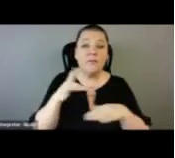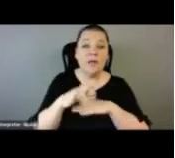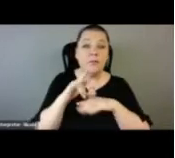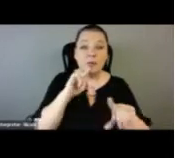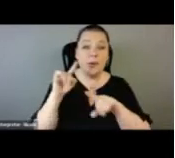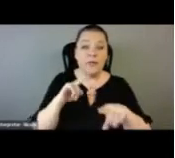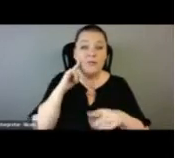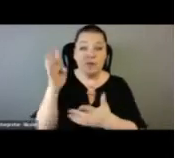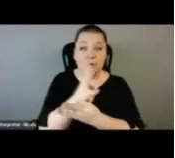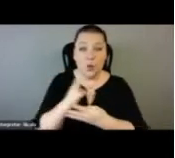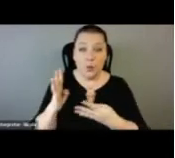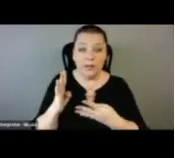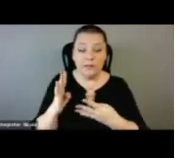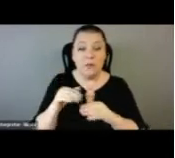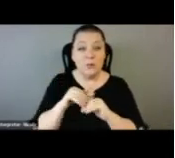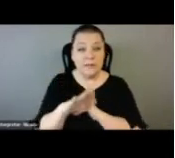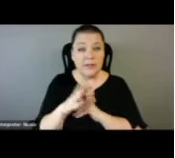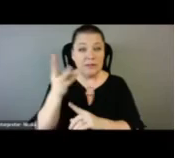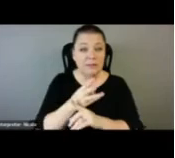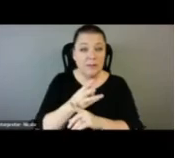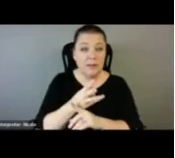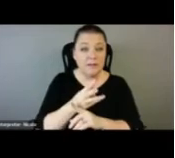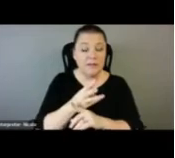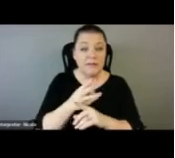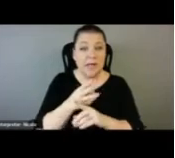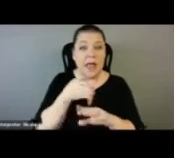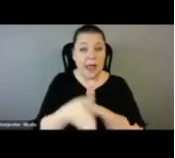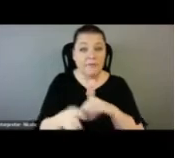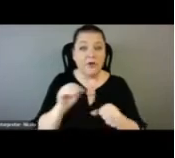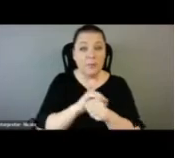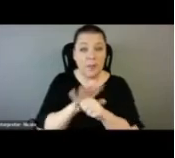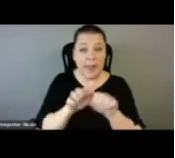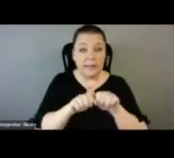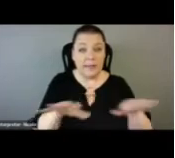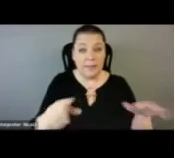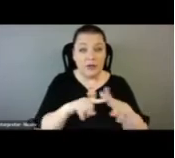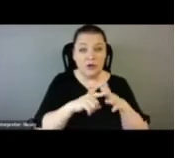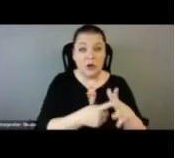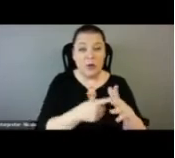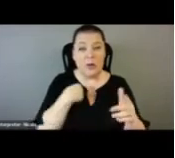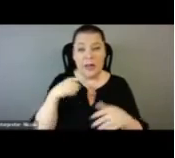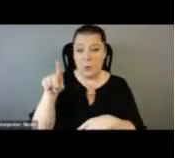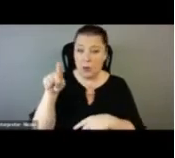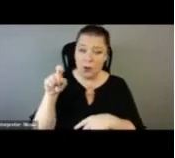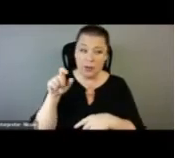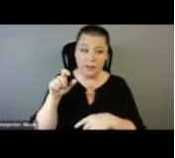survey was sent out six months into the pandemic, we had 199 people across the state respond